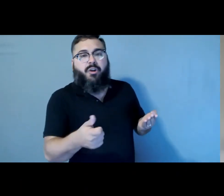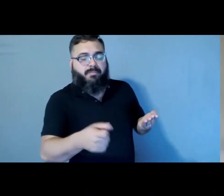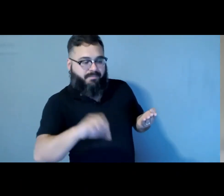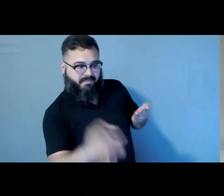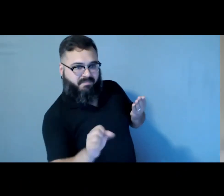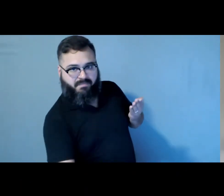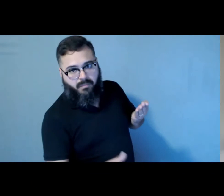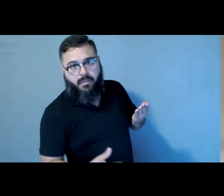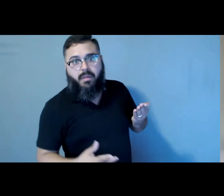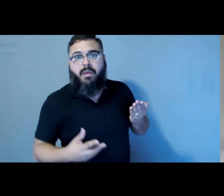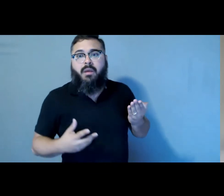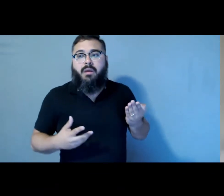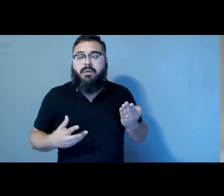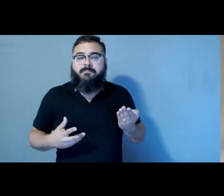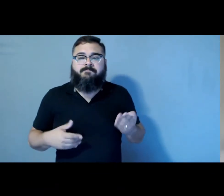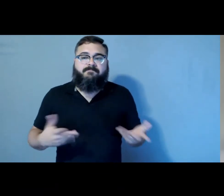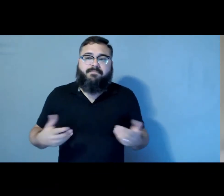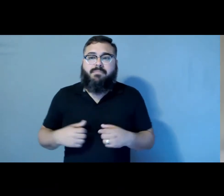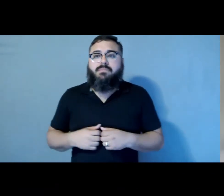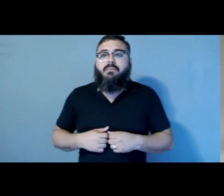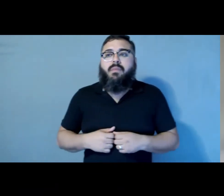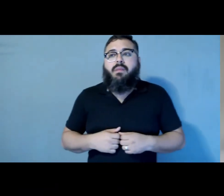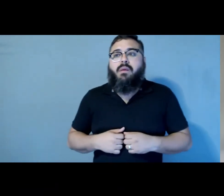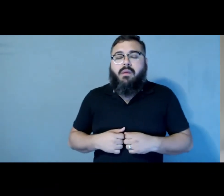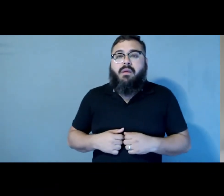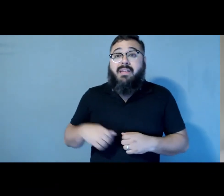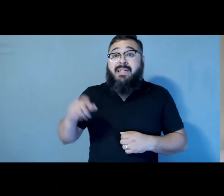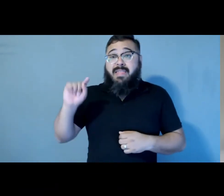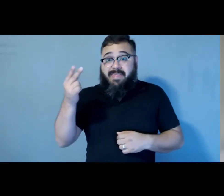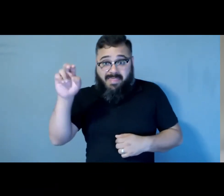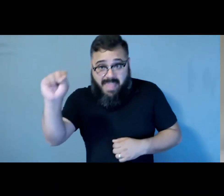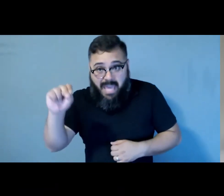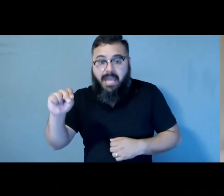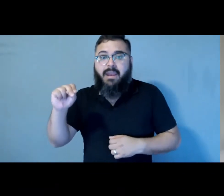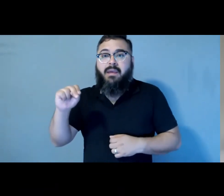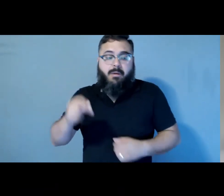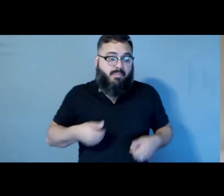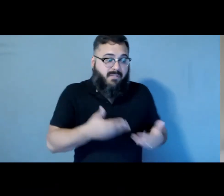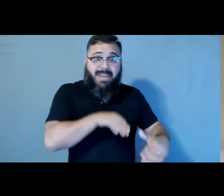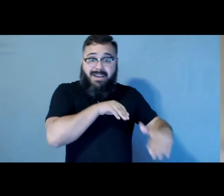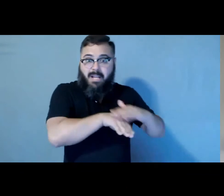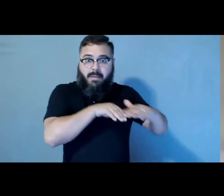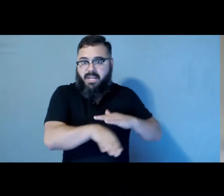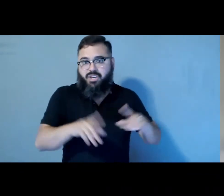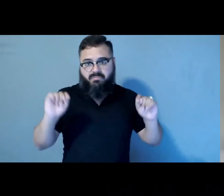So what was then provided was an accommodation that was not effective, because like I said,